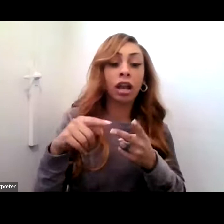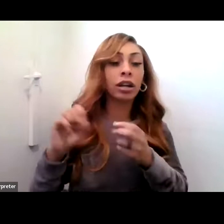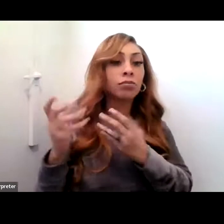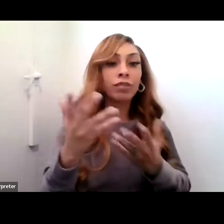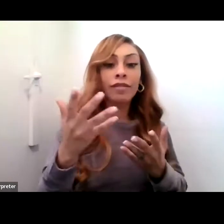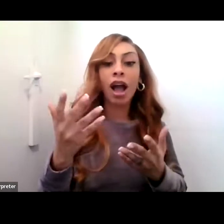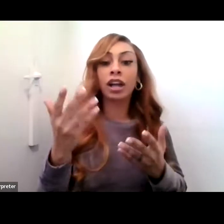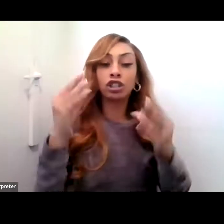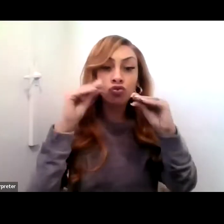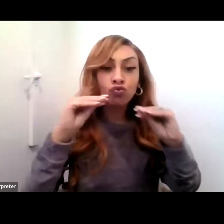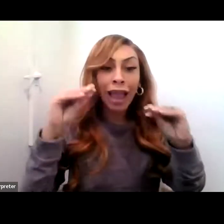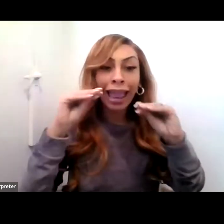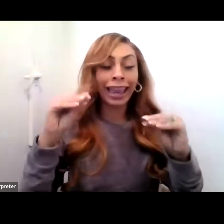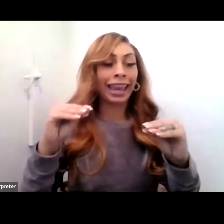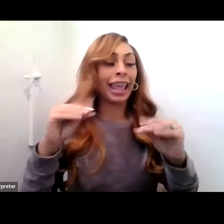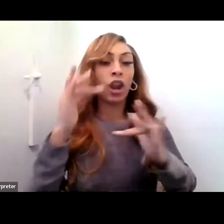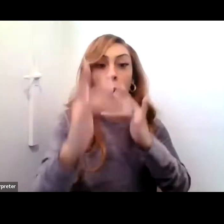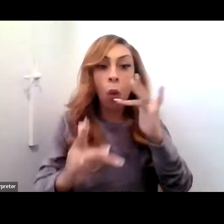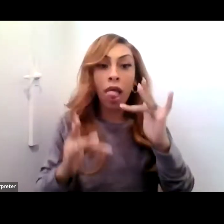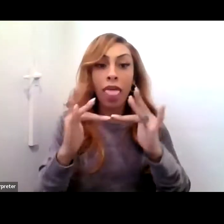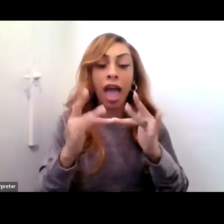online resources and instances like today.